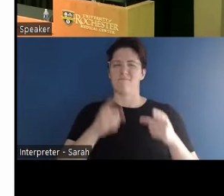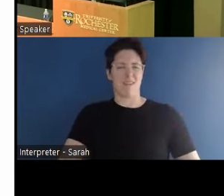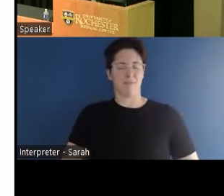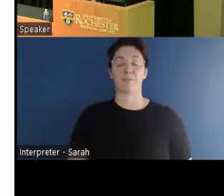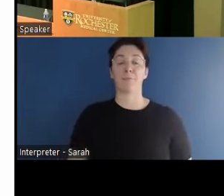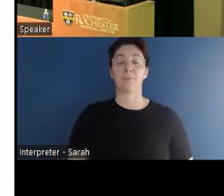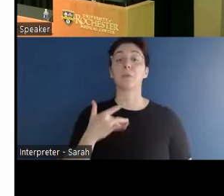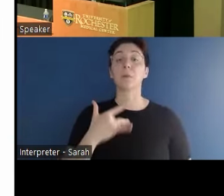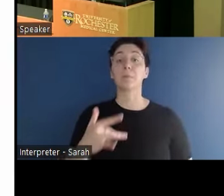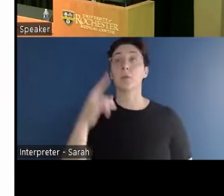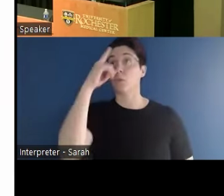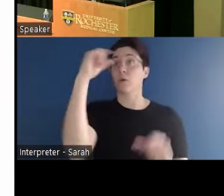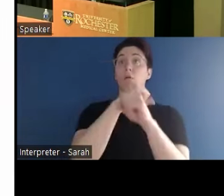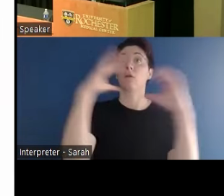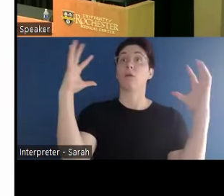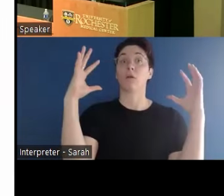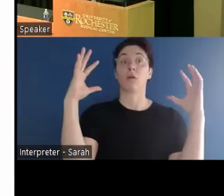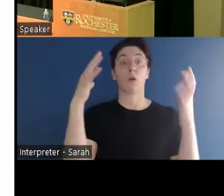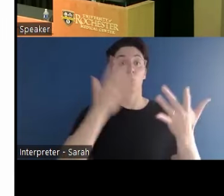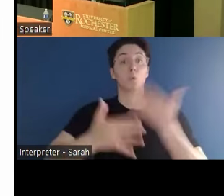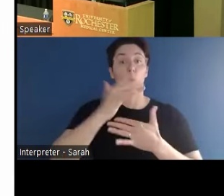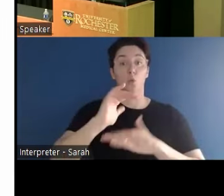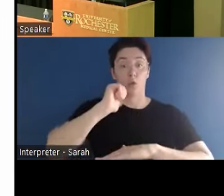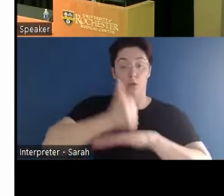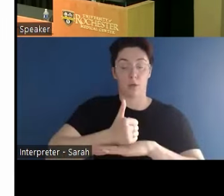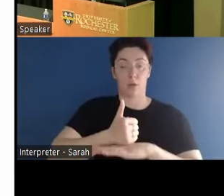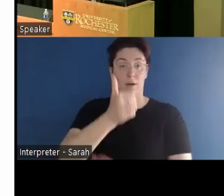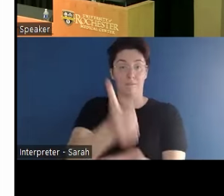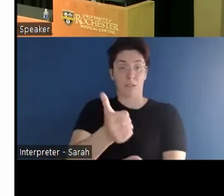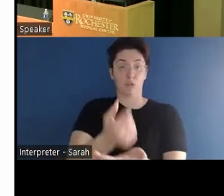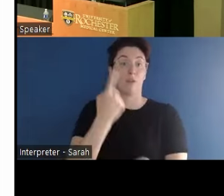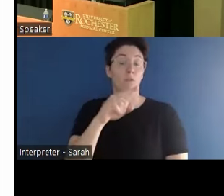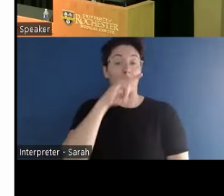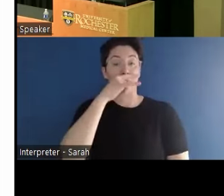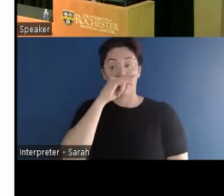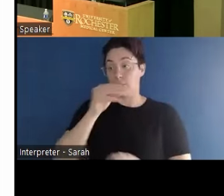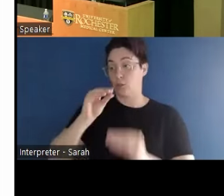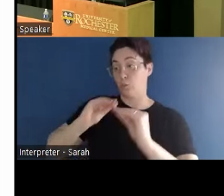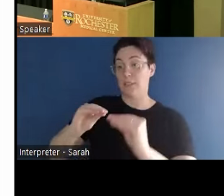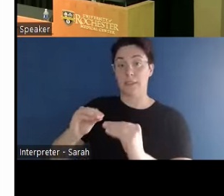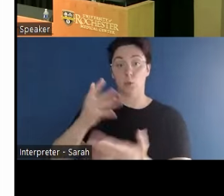when we're thinking about social interventions for autism where we're teaching social skills